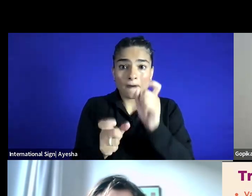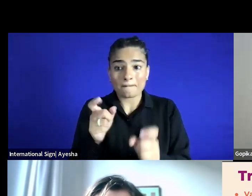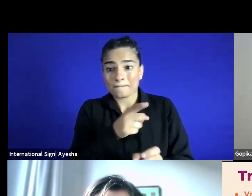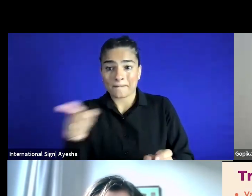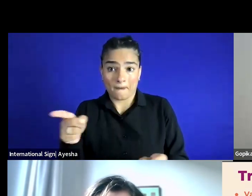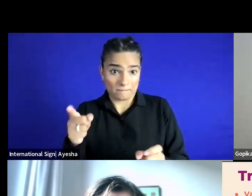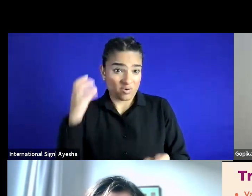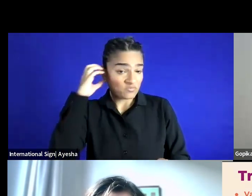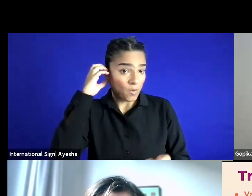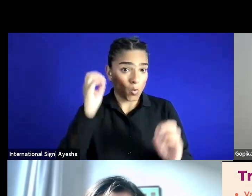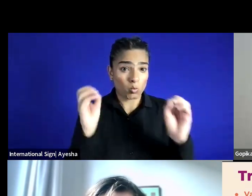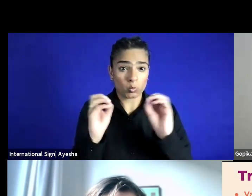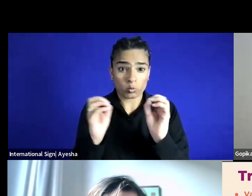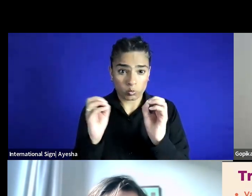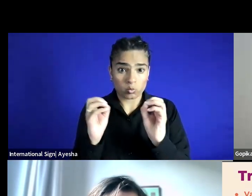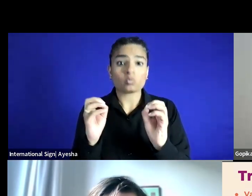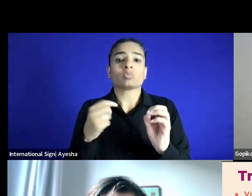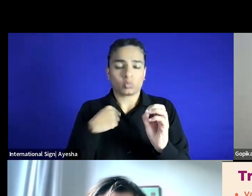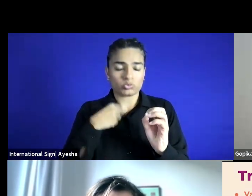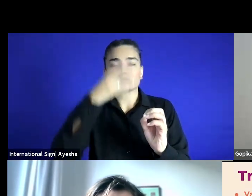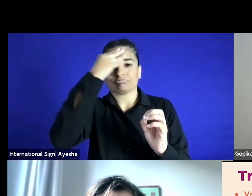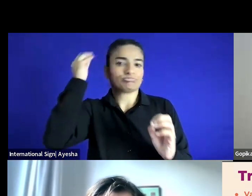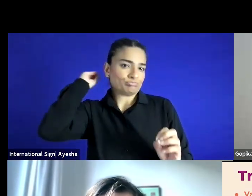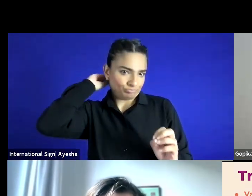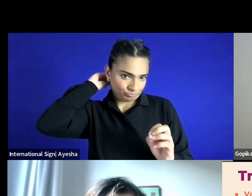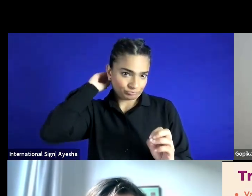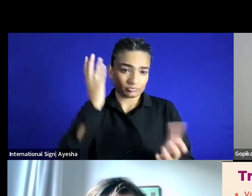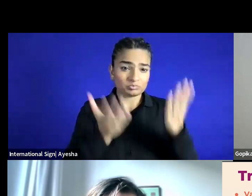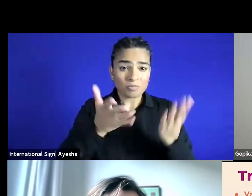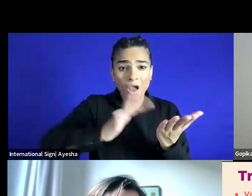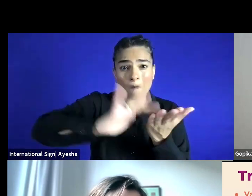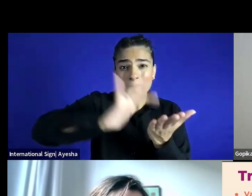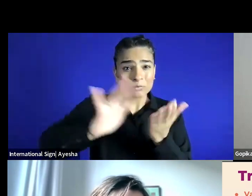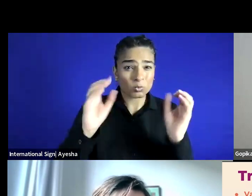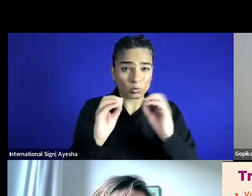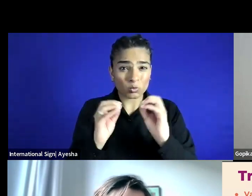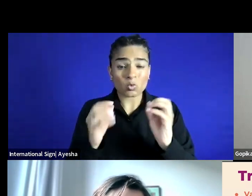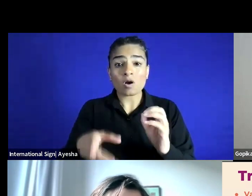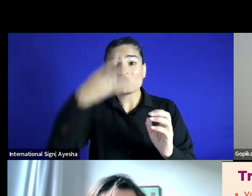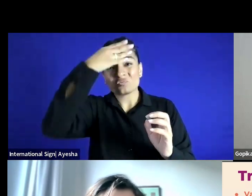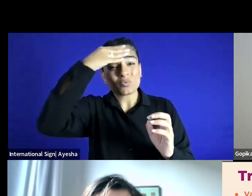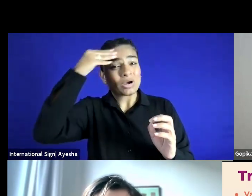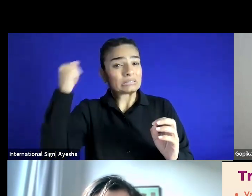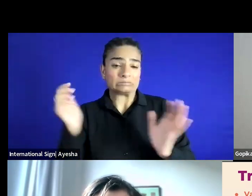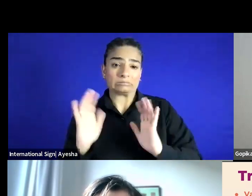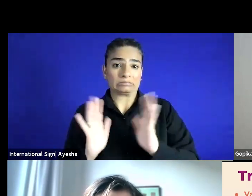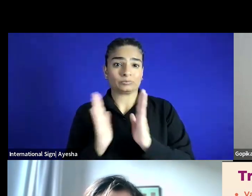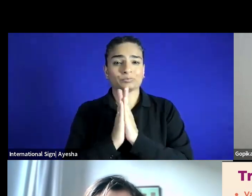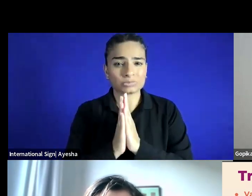But if you have one, do not forget it. Please check electricity and the kind of travel adapter that you might need.